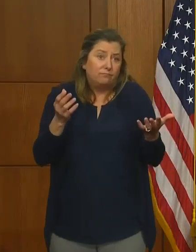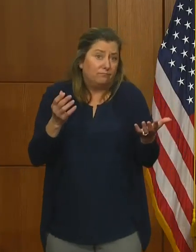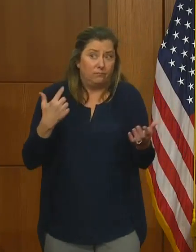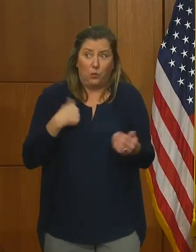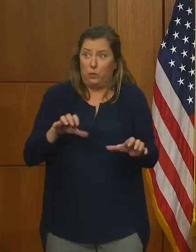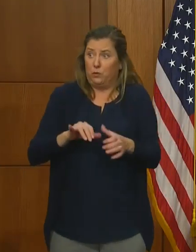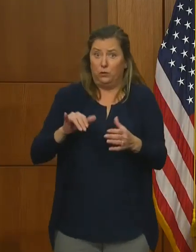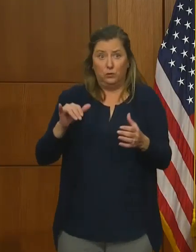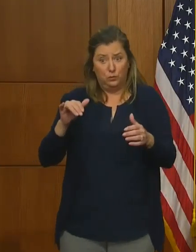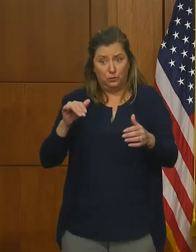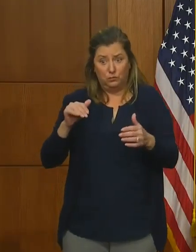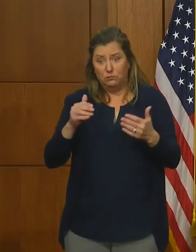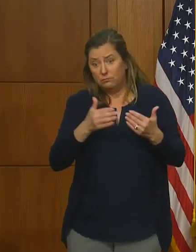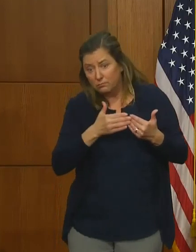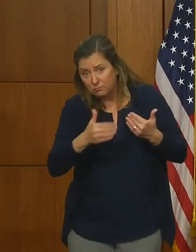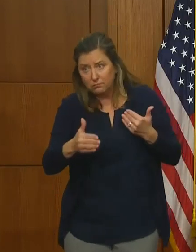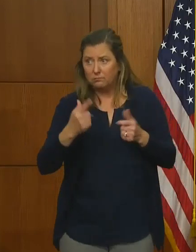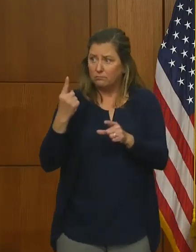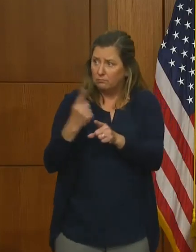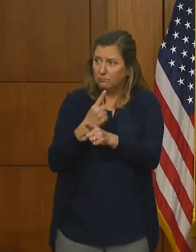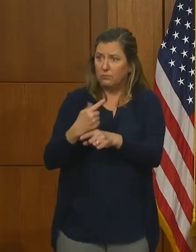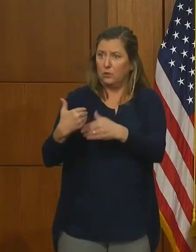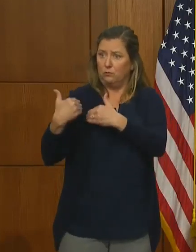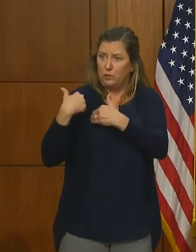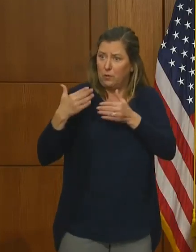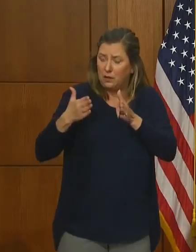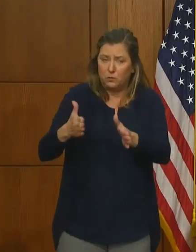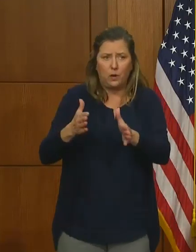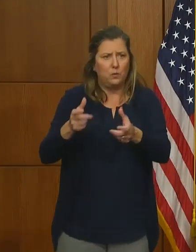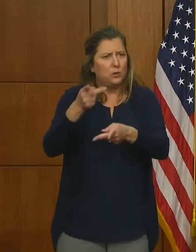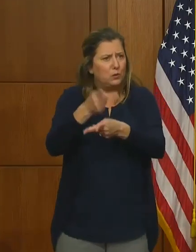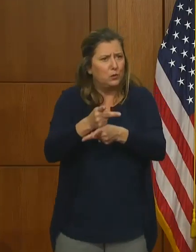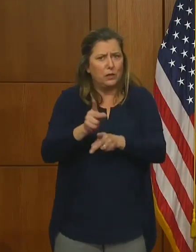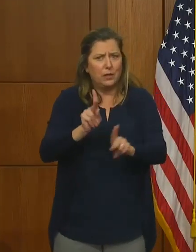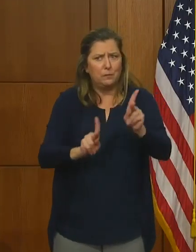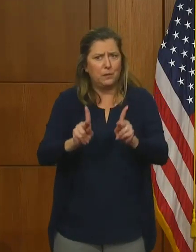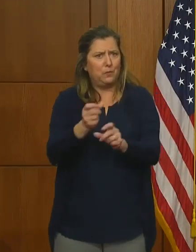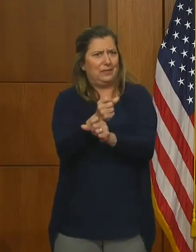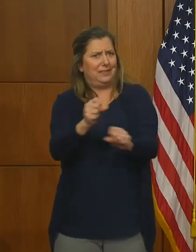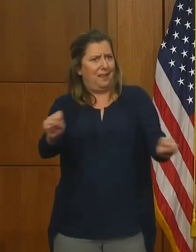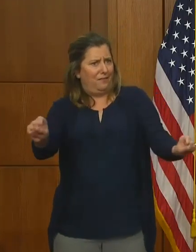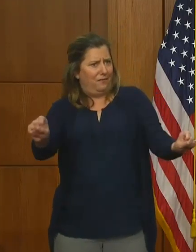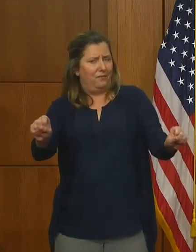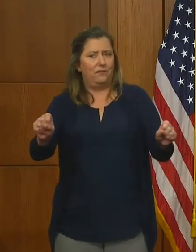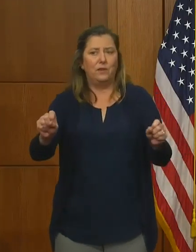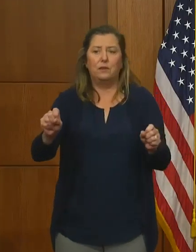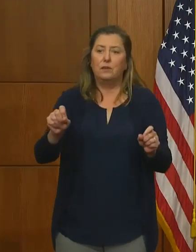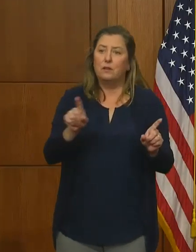INTO ACCOUNT- AND AS I'VE SAID ALL ALONG- WE'RE GOING TO DO THIS RESPONSIBLY AND I'M GONNA